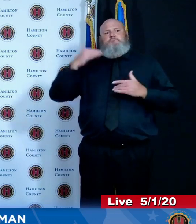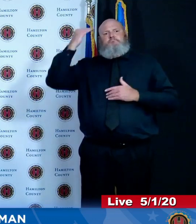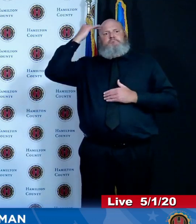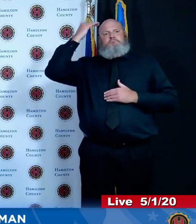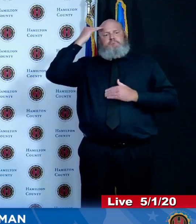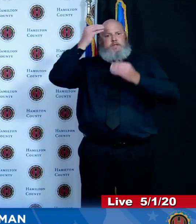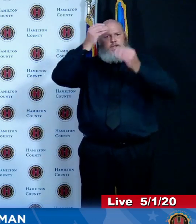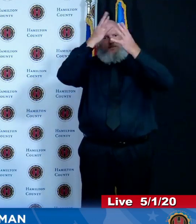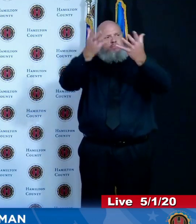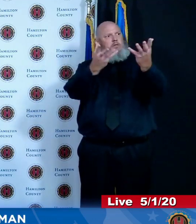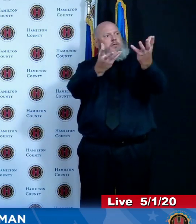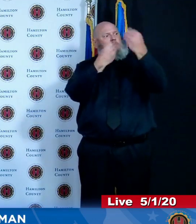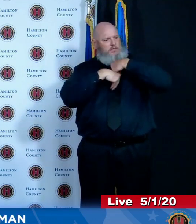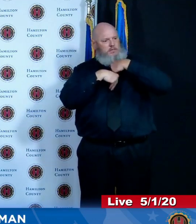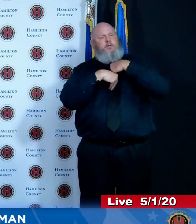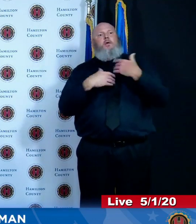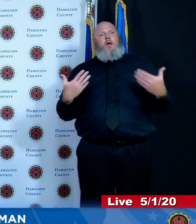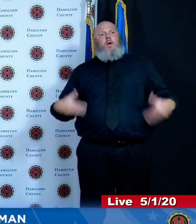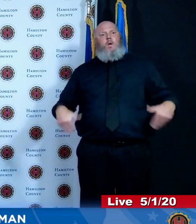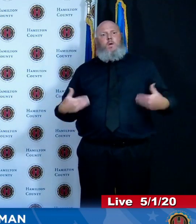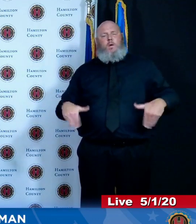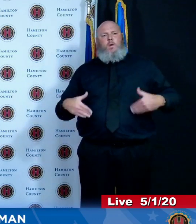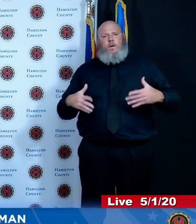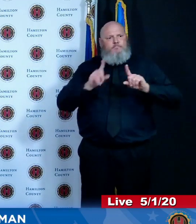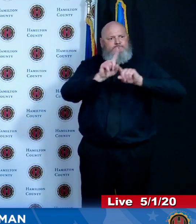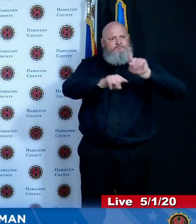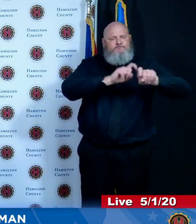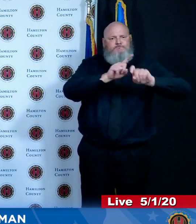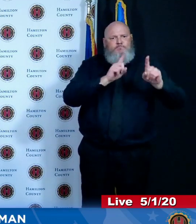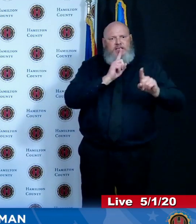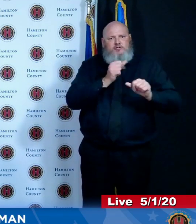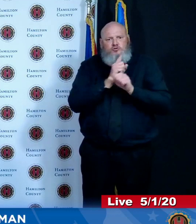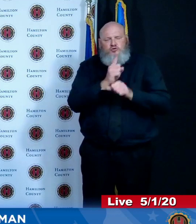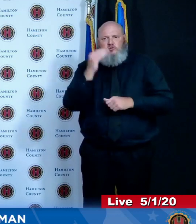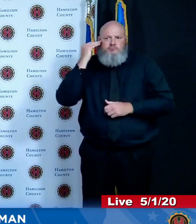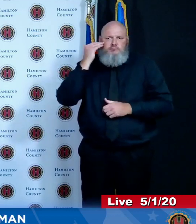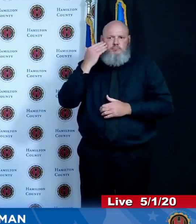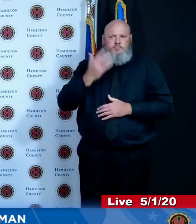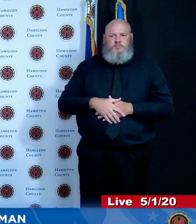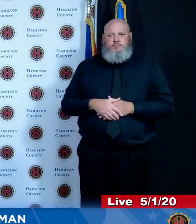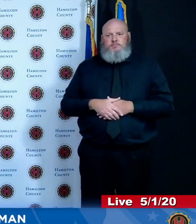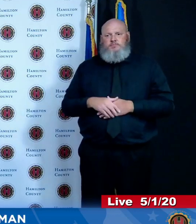hours 48 hours of them becoming symptomatic throughout that period if